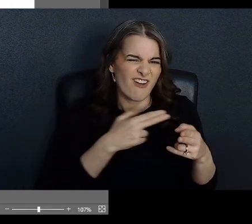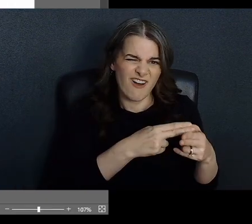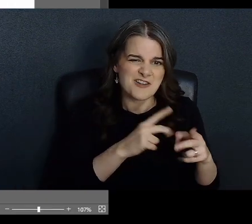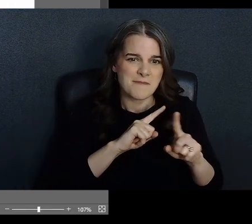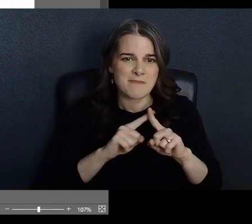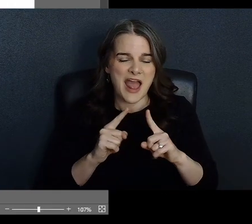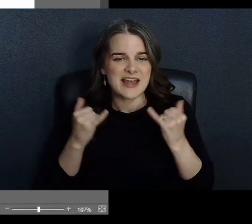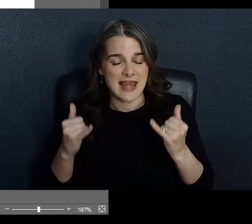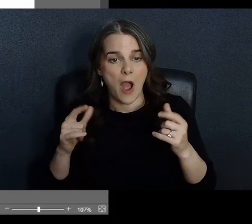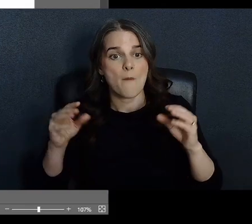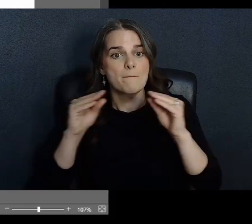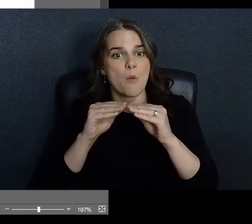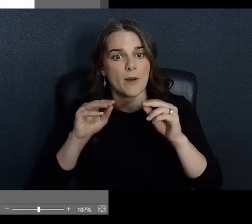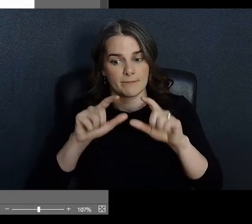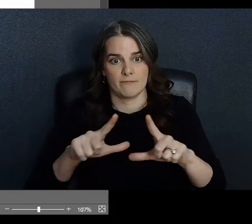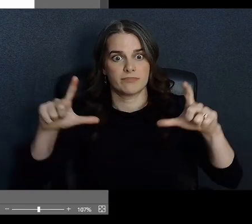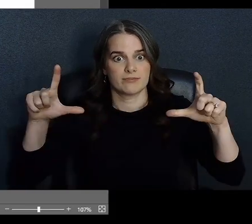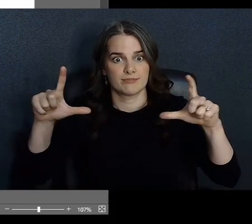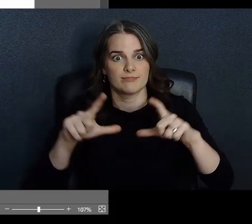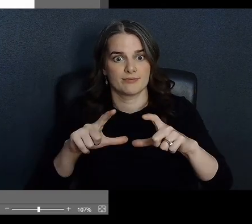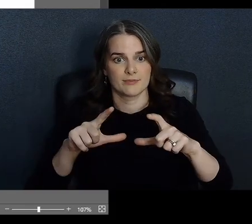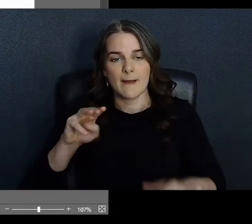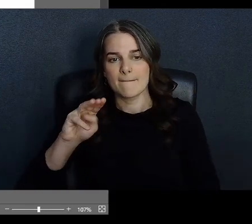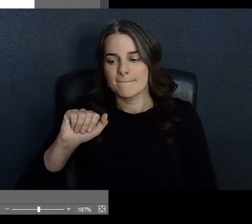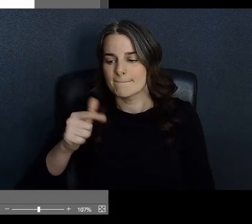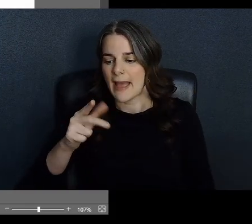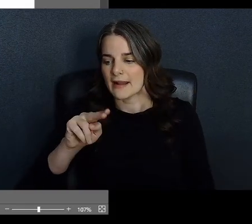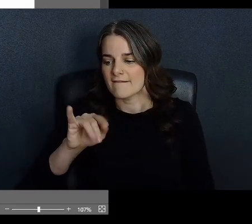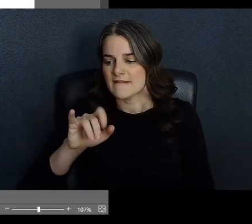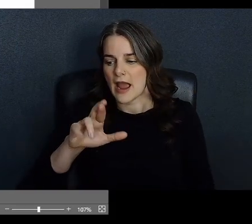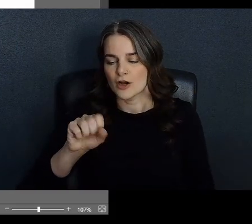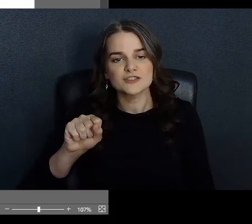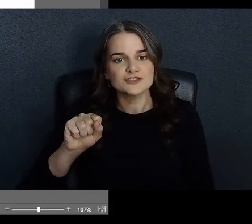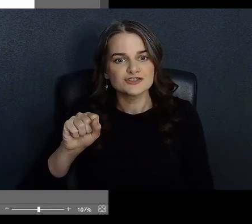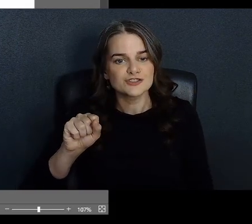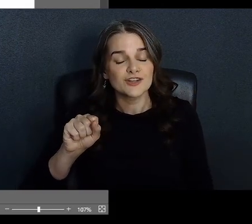And we'll talk a little bit more about that coming up on print and displayed on a screen.